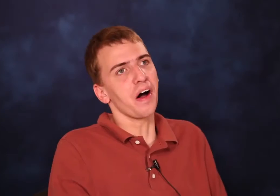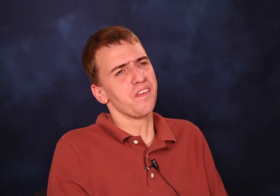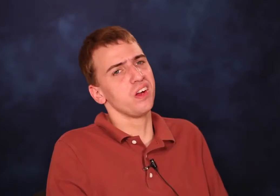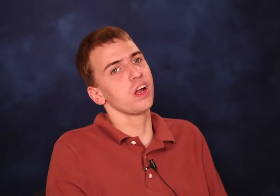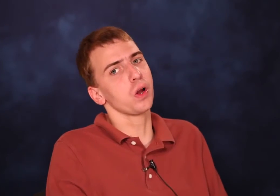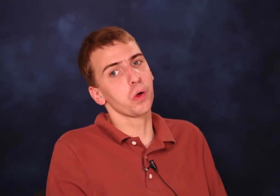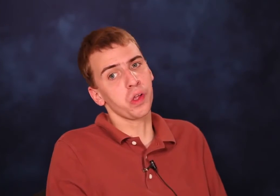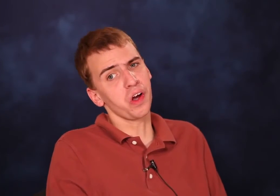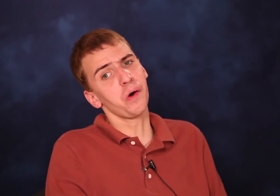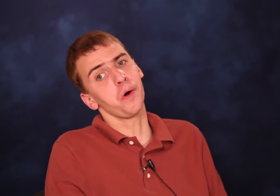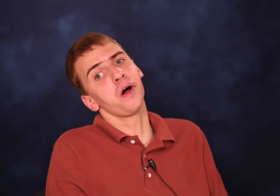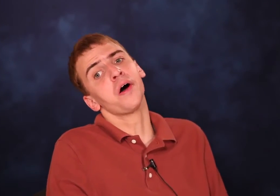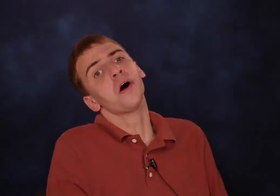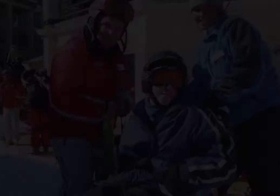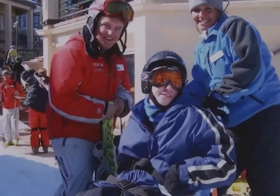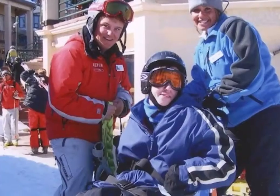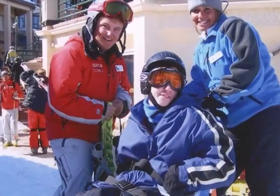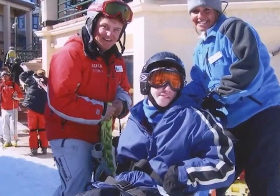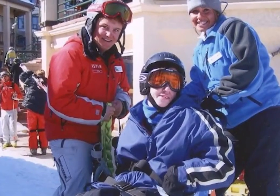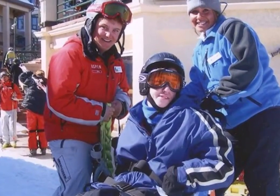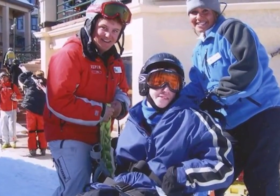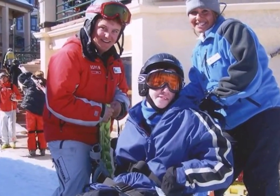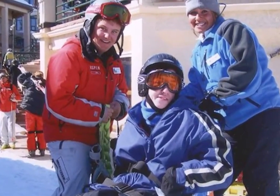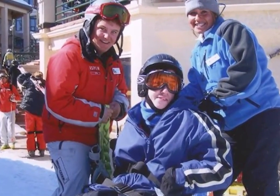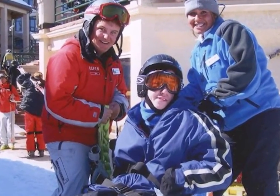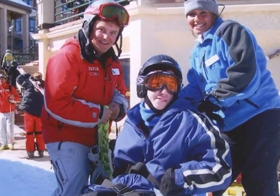I am an Eagle Scout. I like to ski